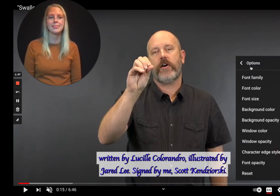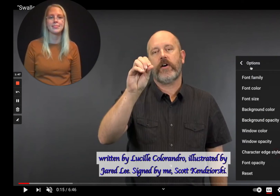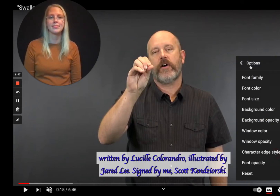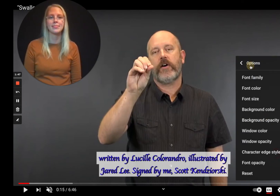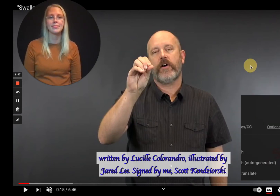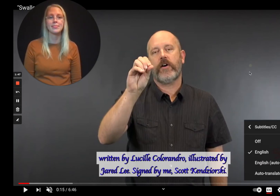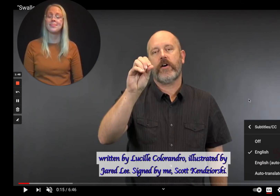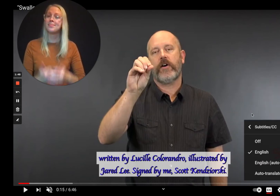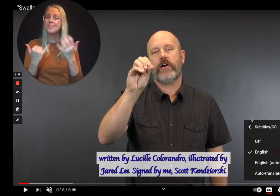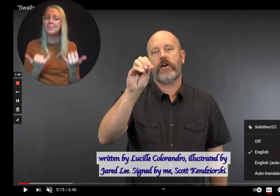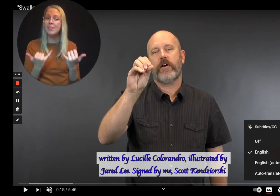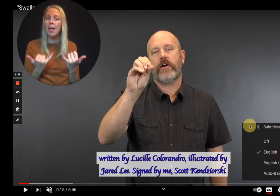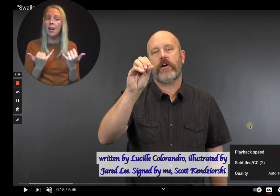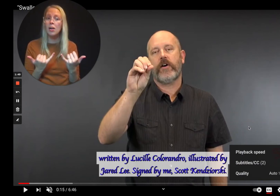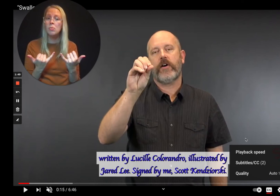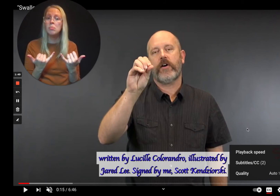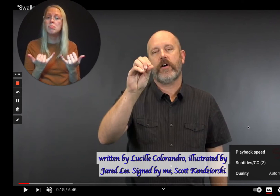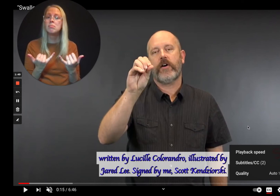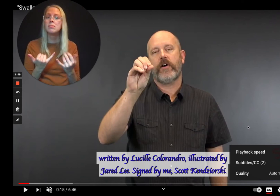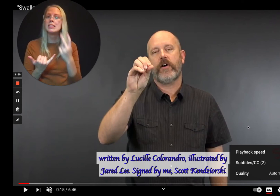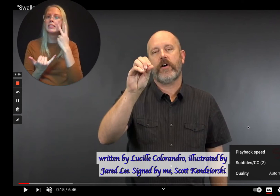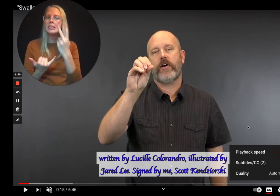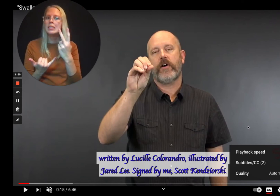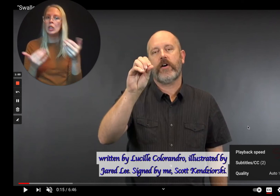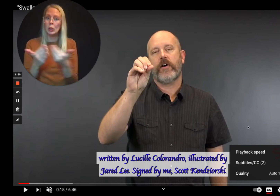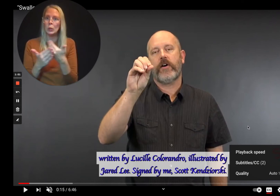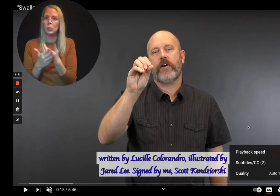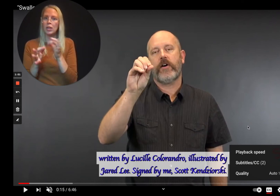Now, you can play the video with your new captions.